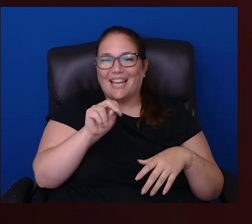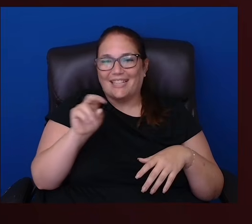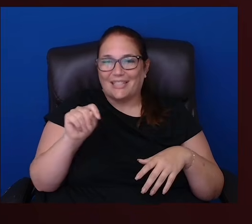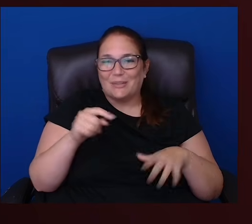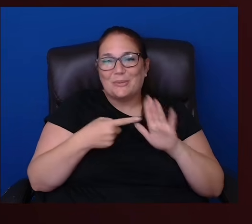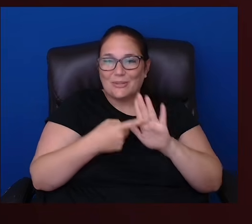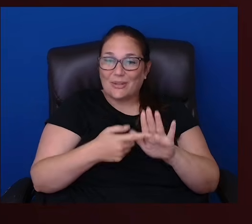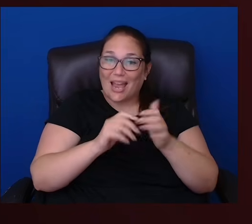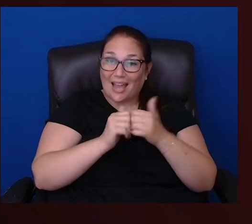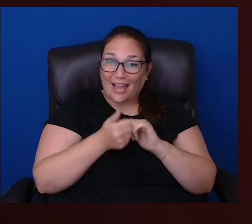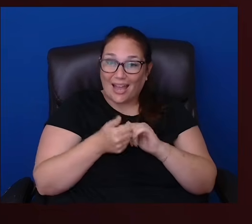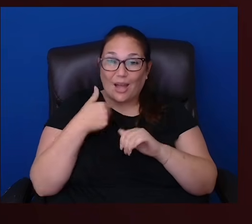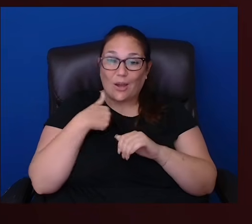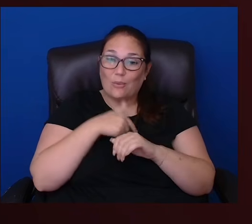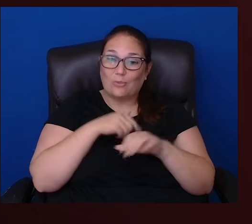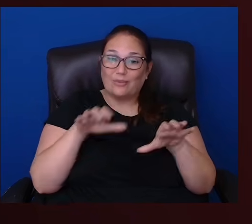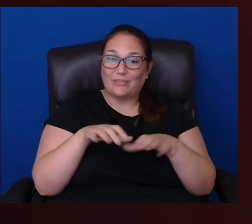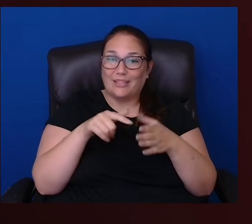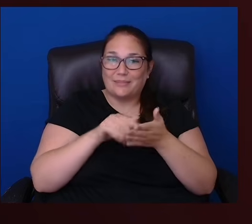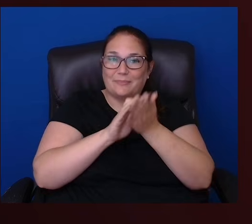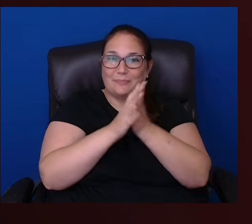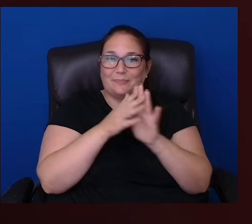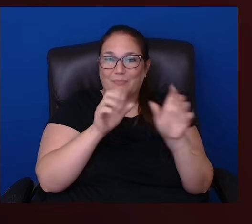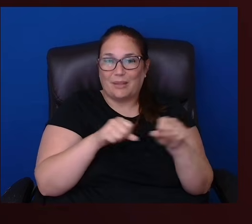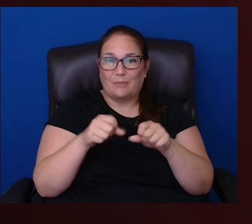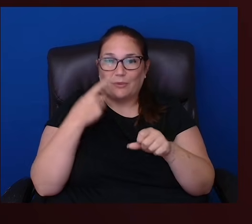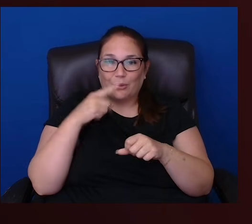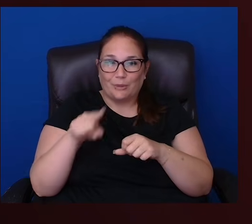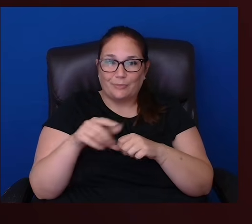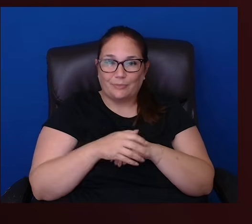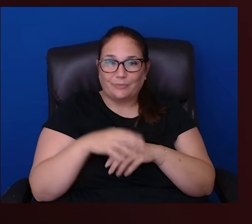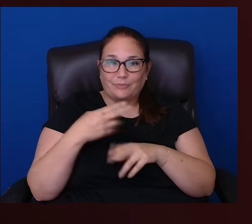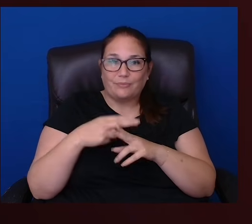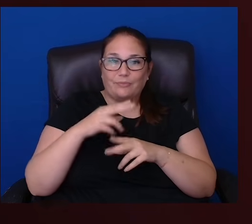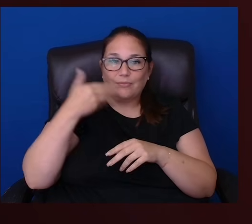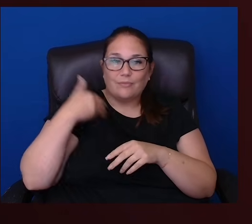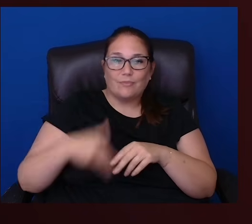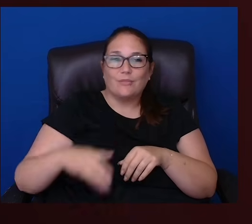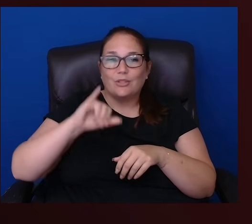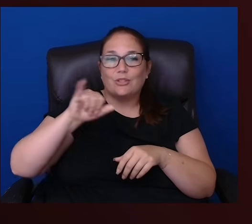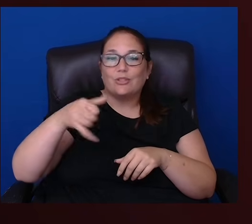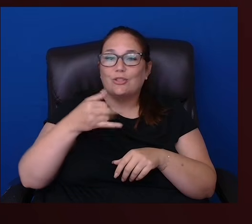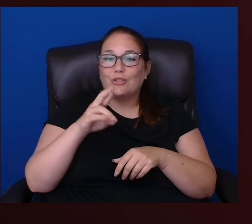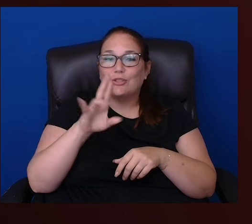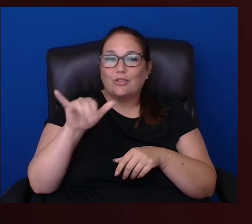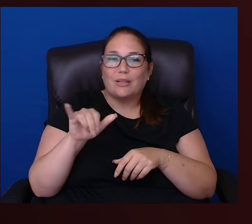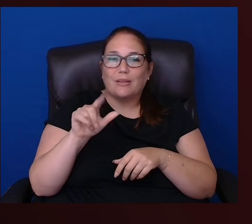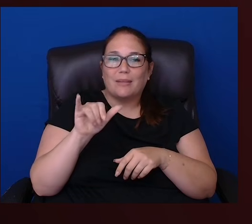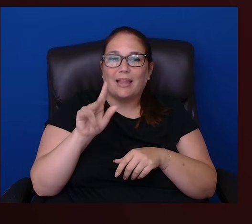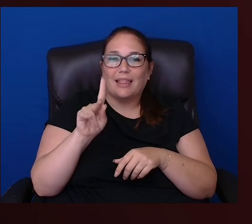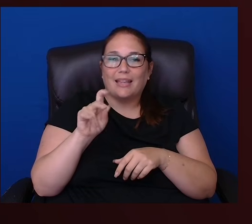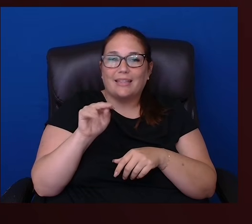done to make that possible for you. My name is Jeremy Likness, I'm a principal product manager,